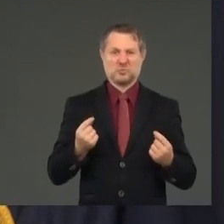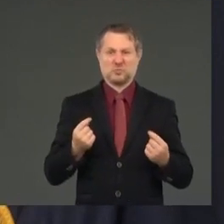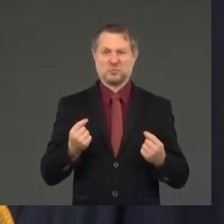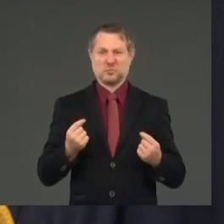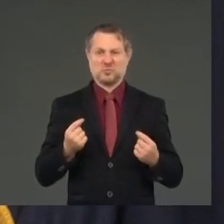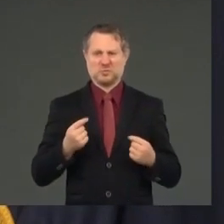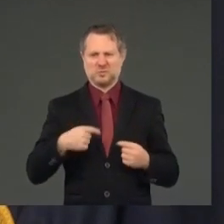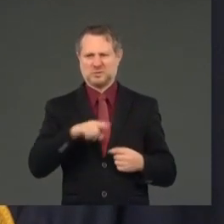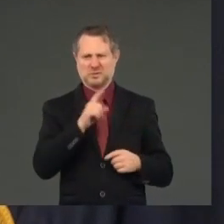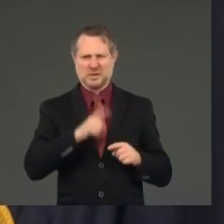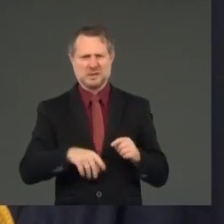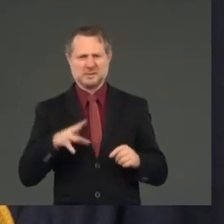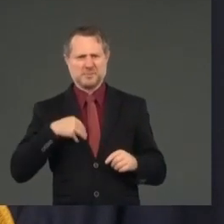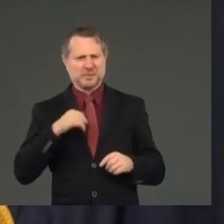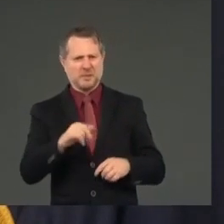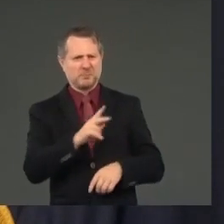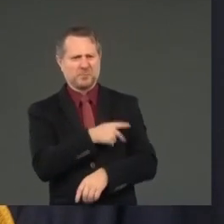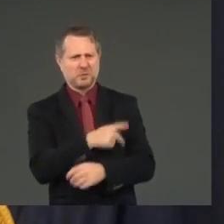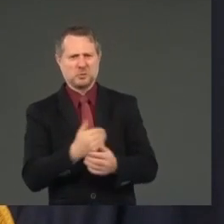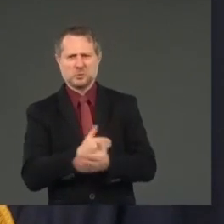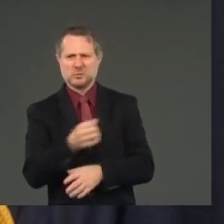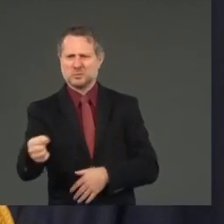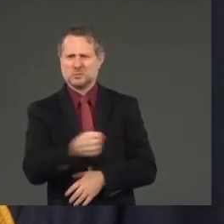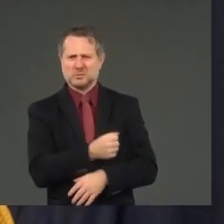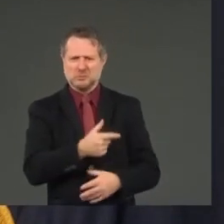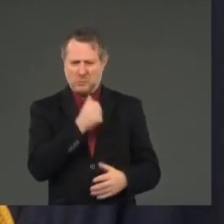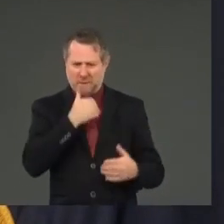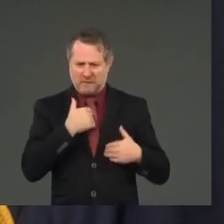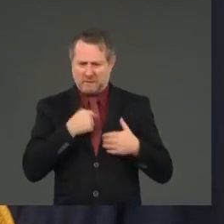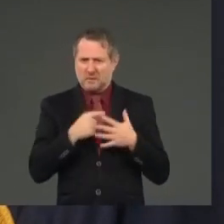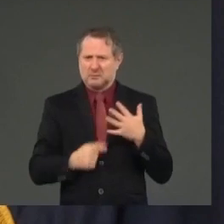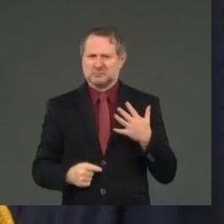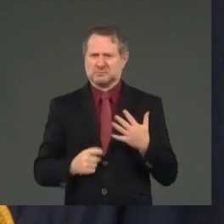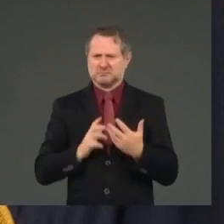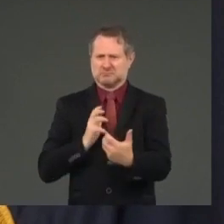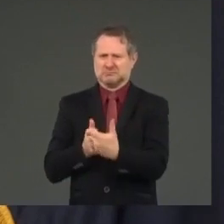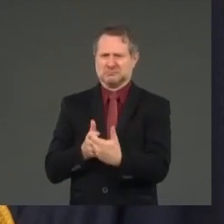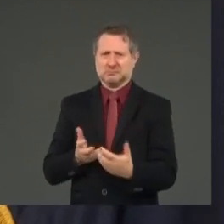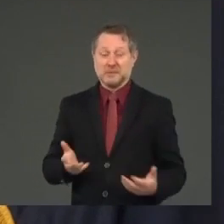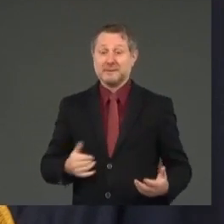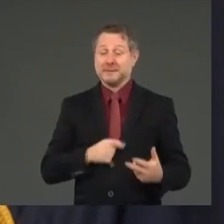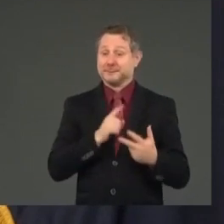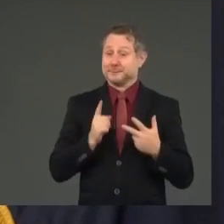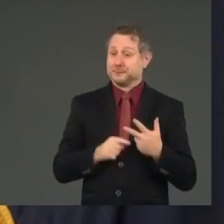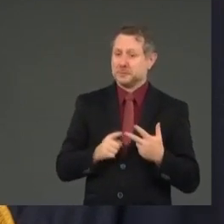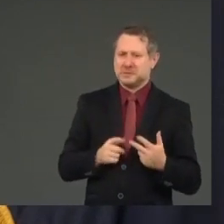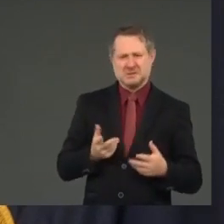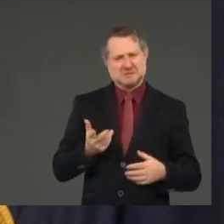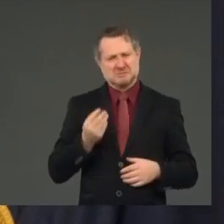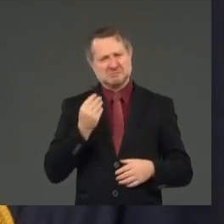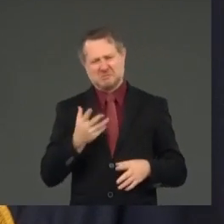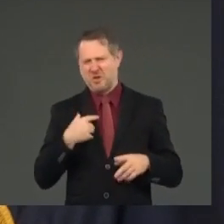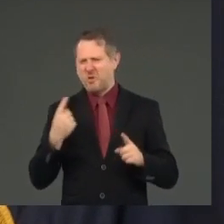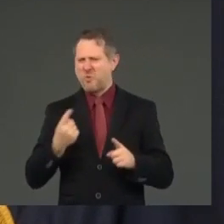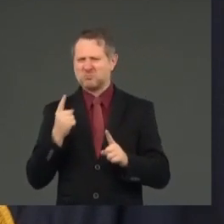ELSE THAT NURSING HOME SHOULD